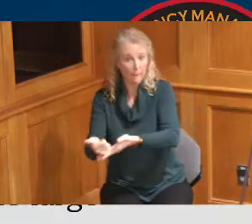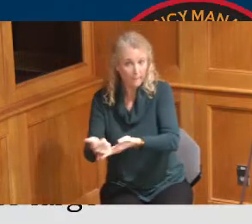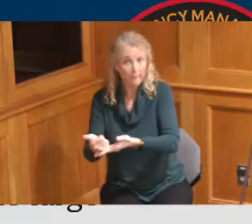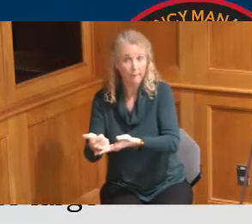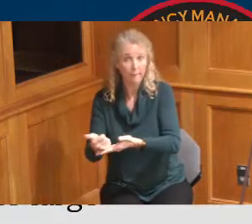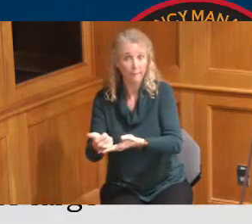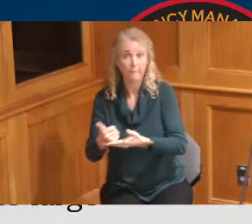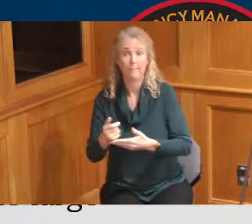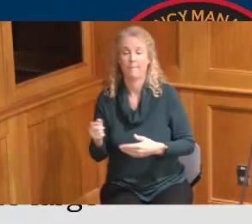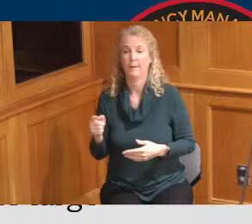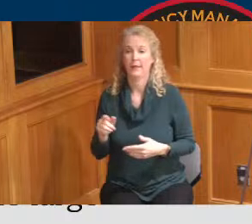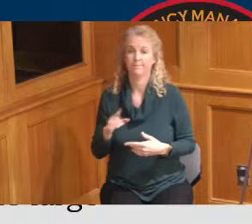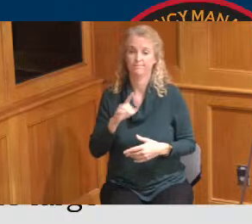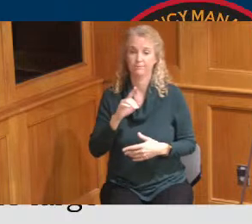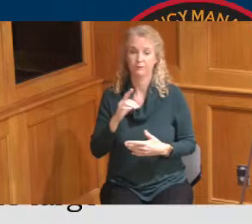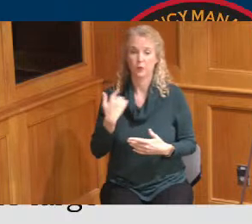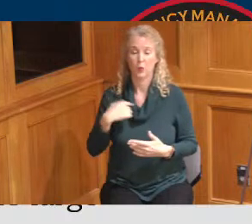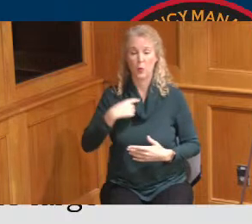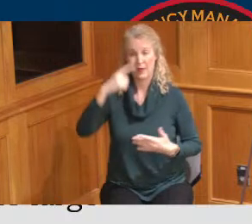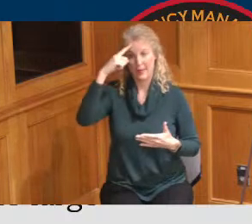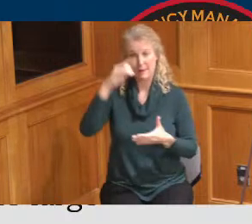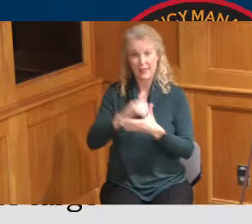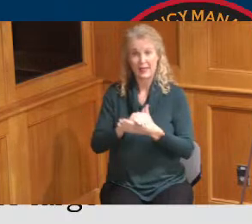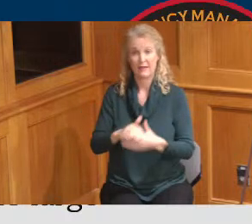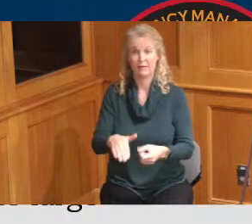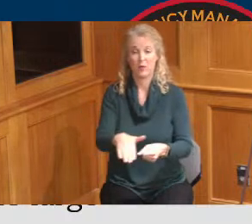are the best the local elected officials and the appointed officials are the best ones to